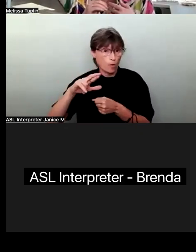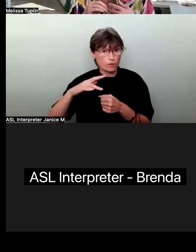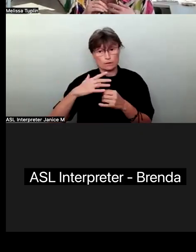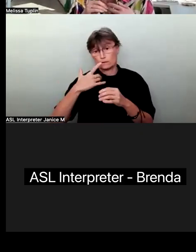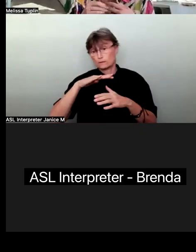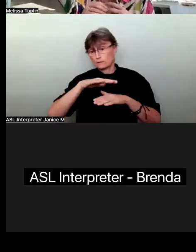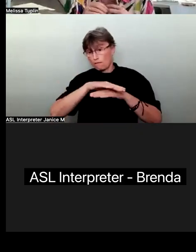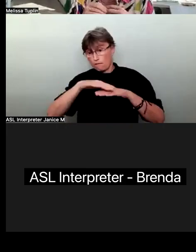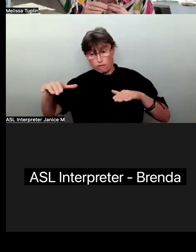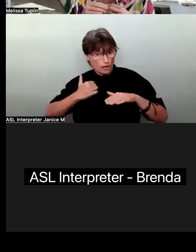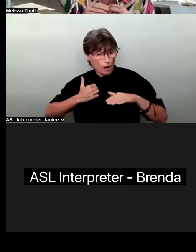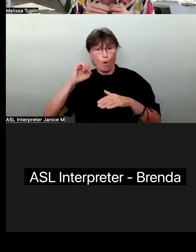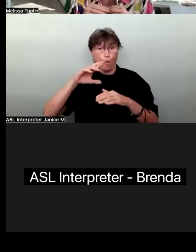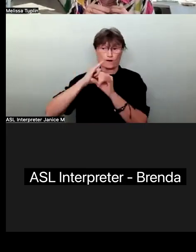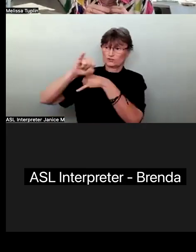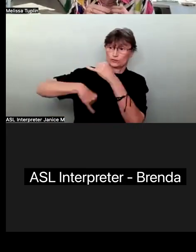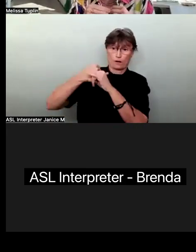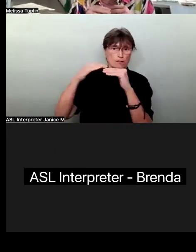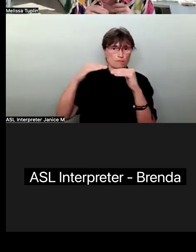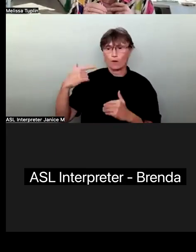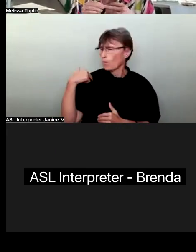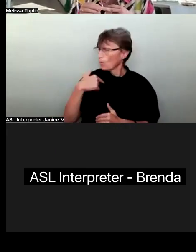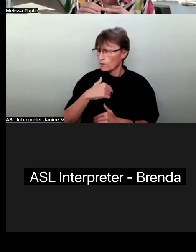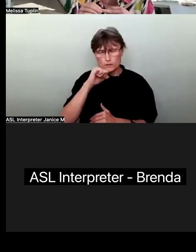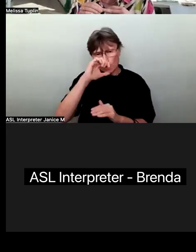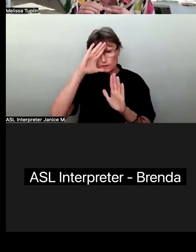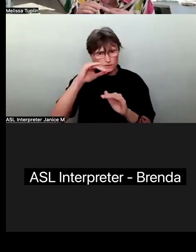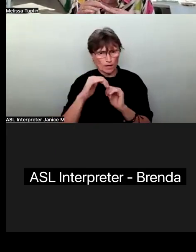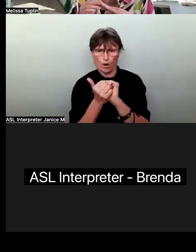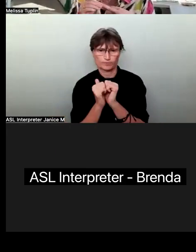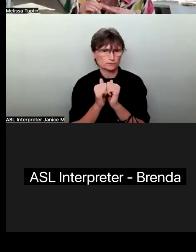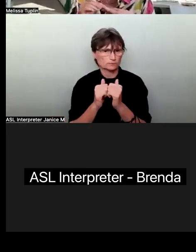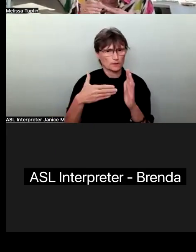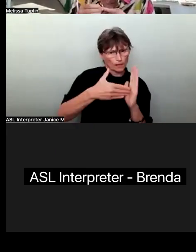about pitting organizations against each other, and we are not asking you to make a case for